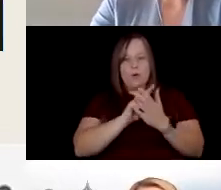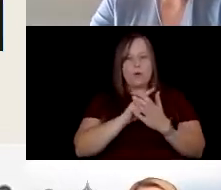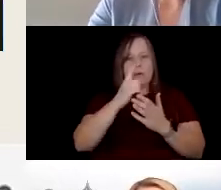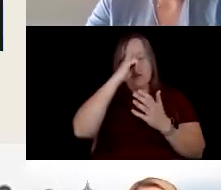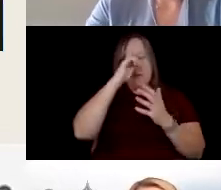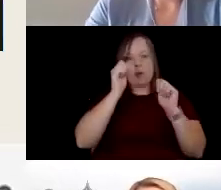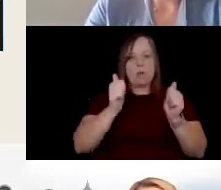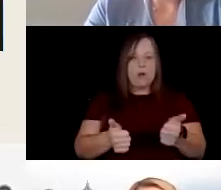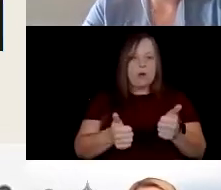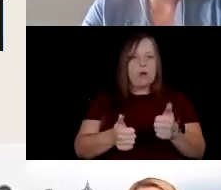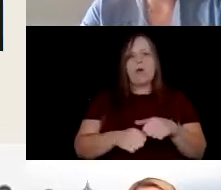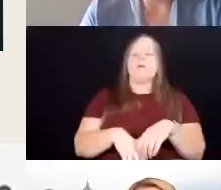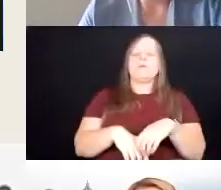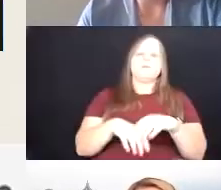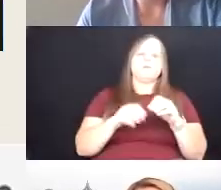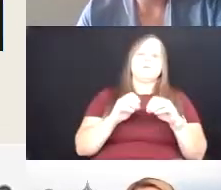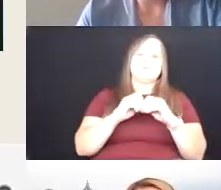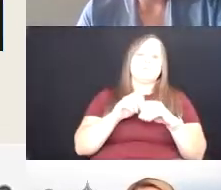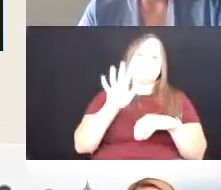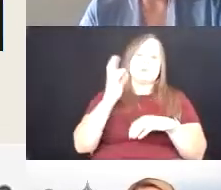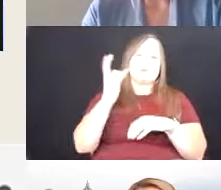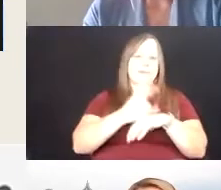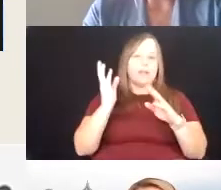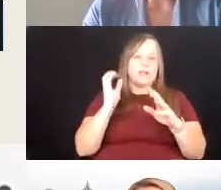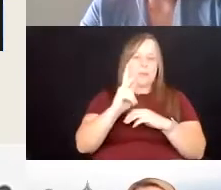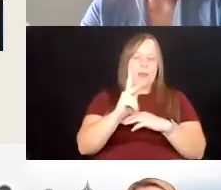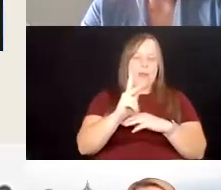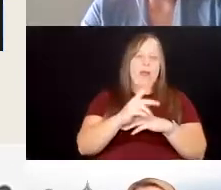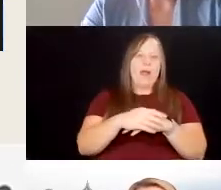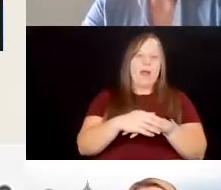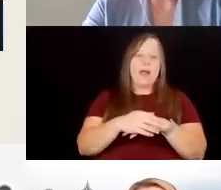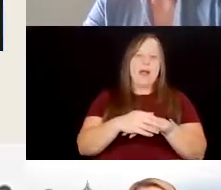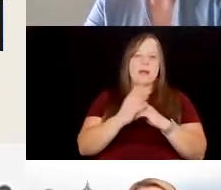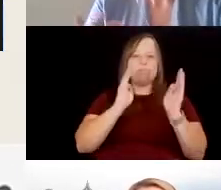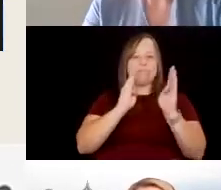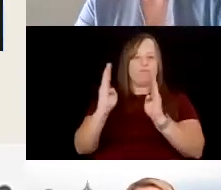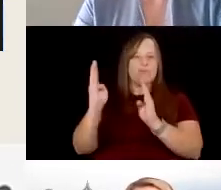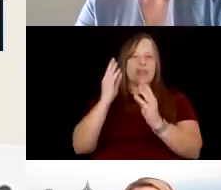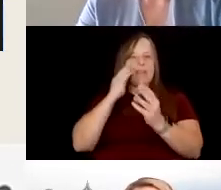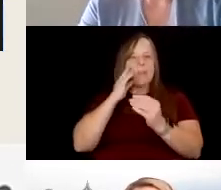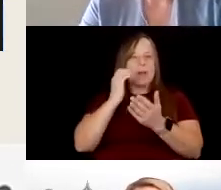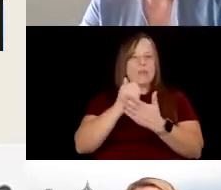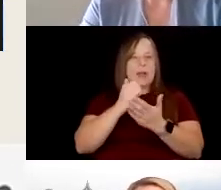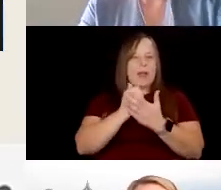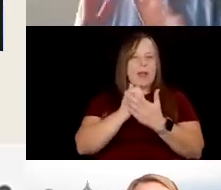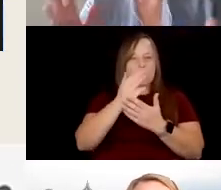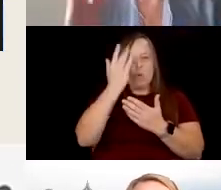lasting more than 24 hours, but less than seven days. I'm not gonna quiz you on this. This is just information that I think is helpful to know because it kinda just defines